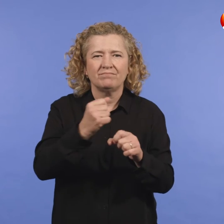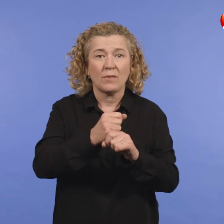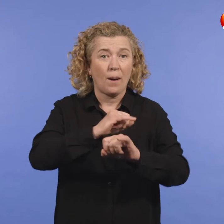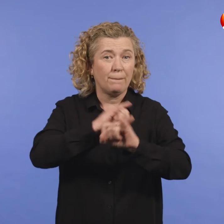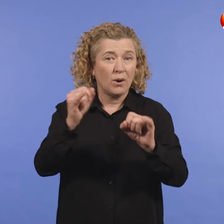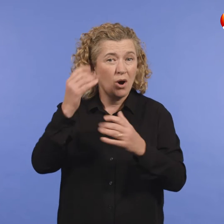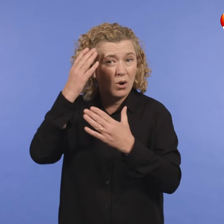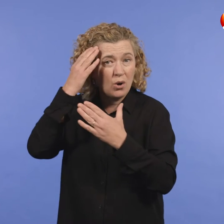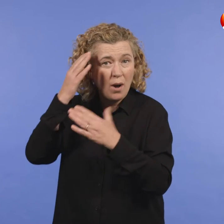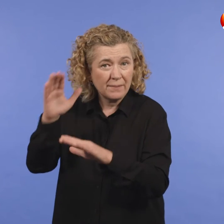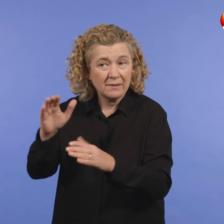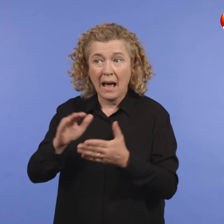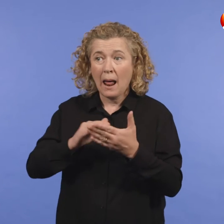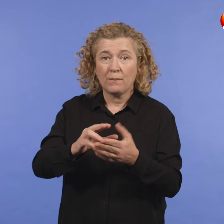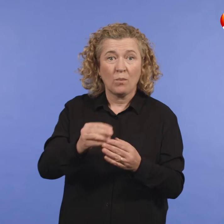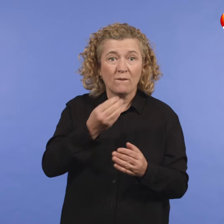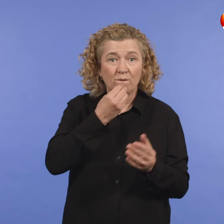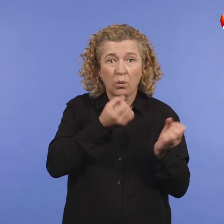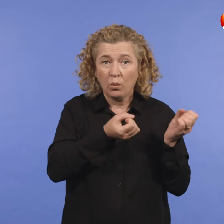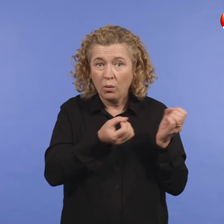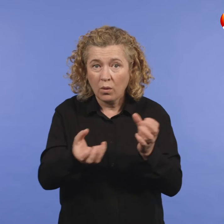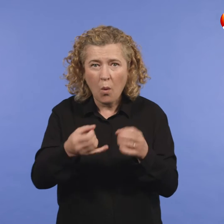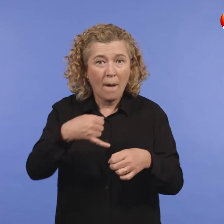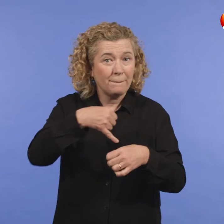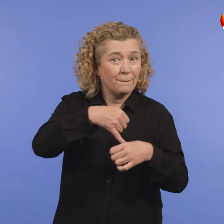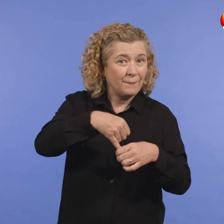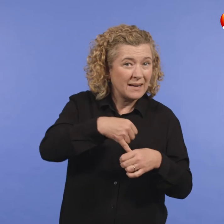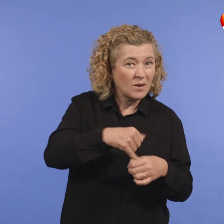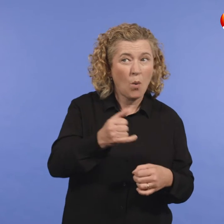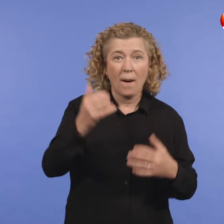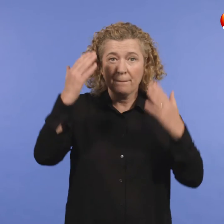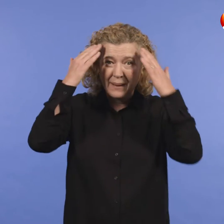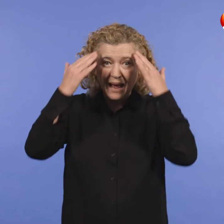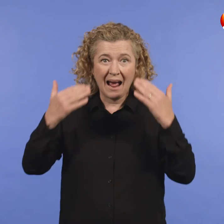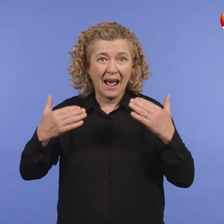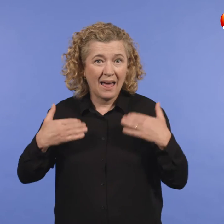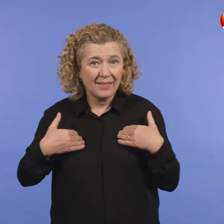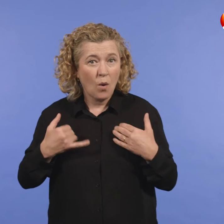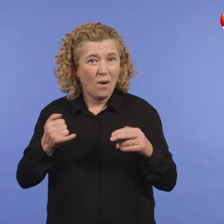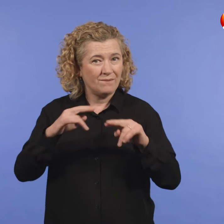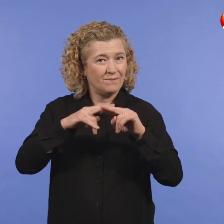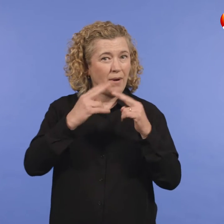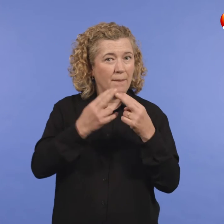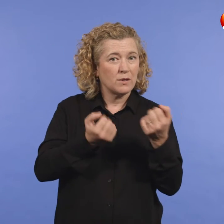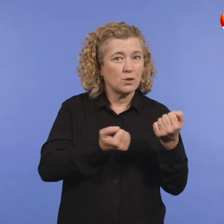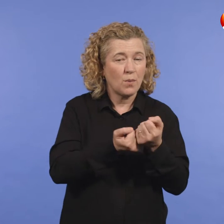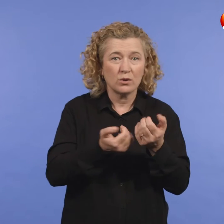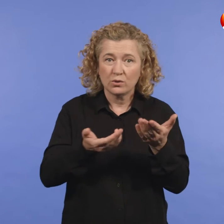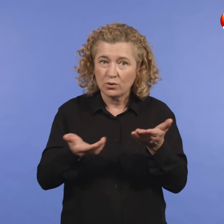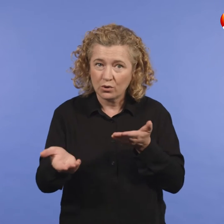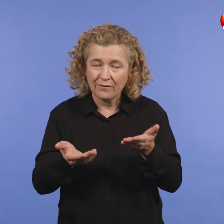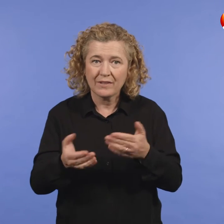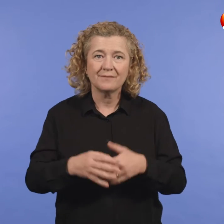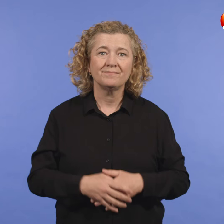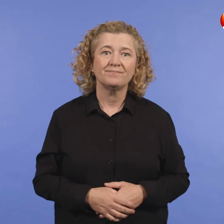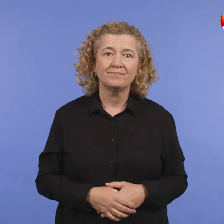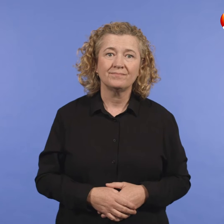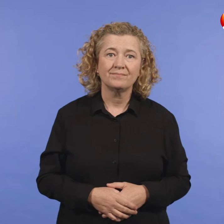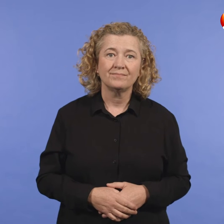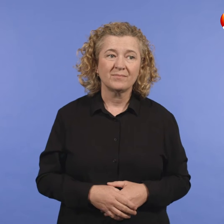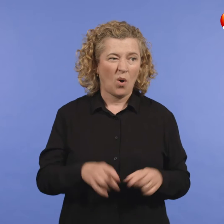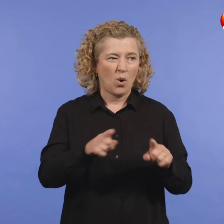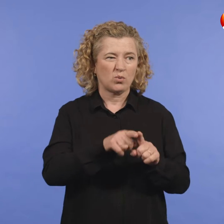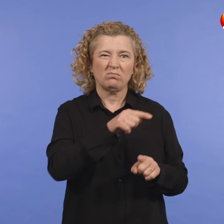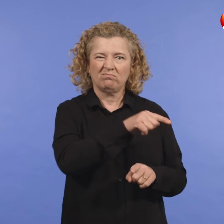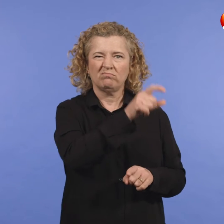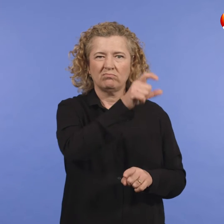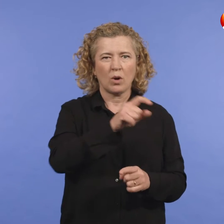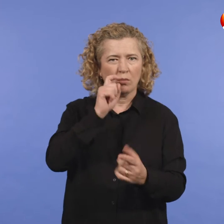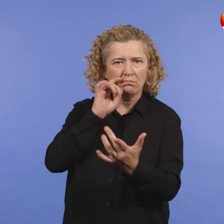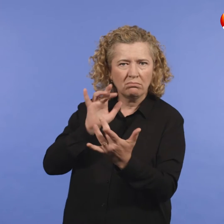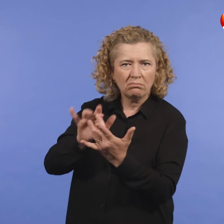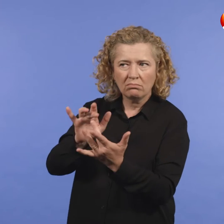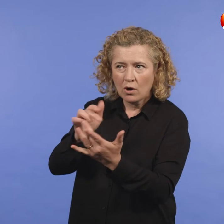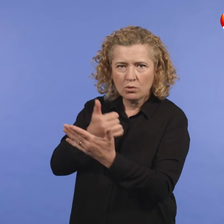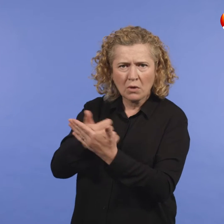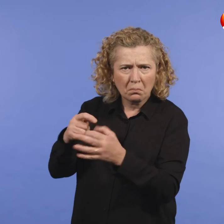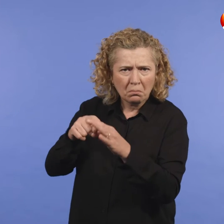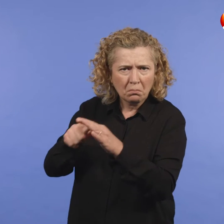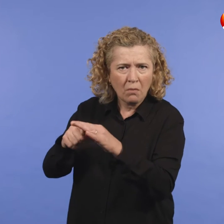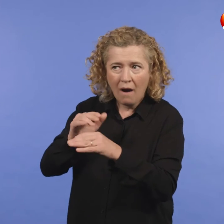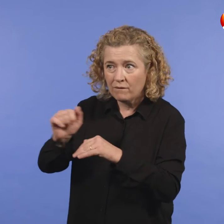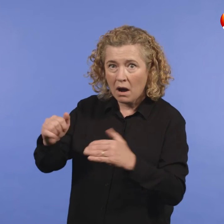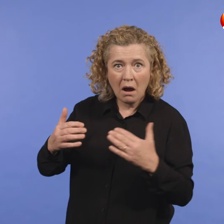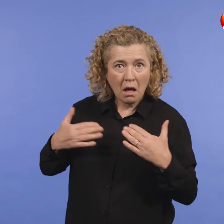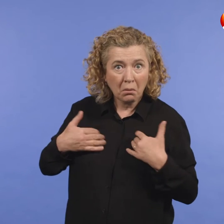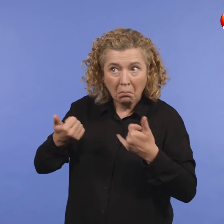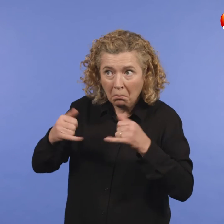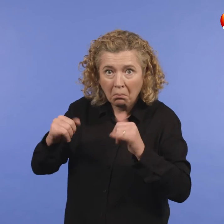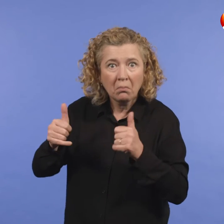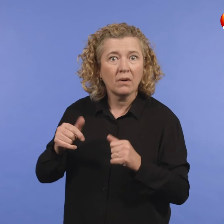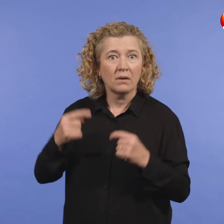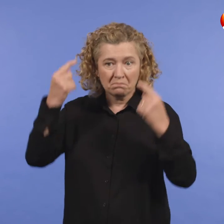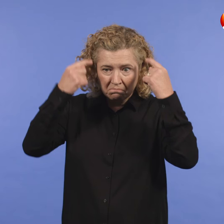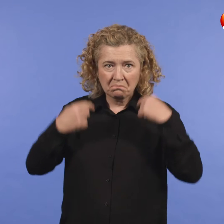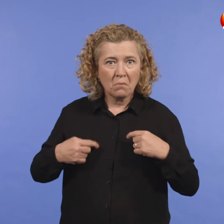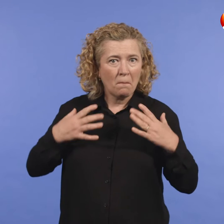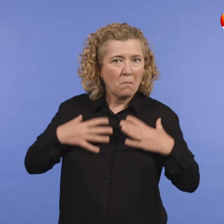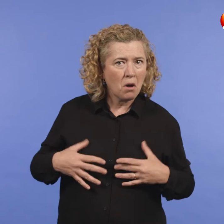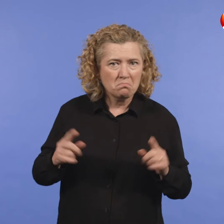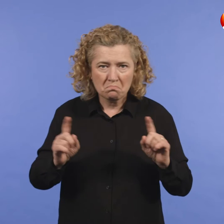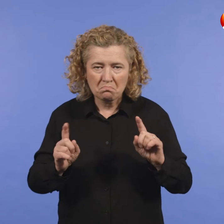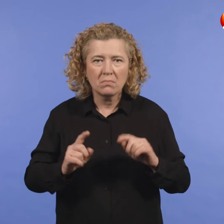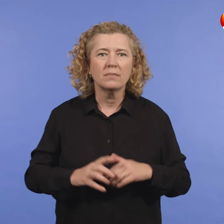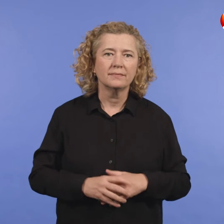As part of this service, someone will contact you regularly to enquire about your symptoms.